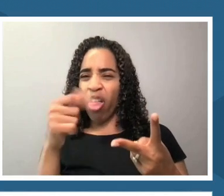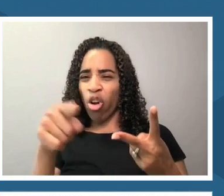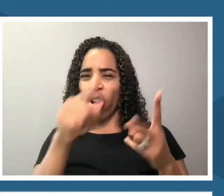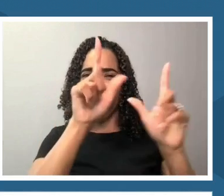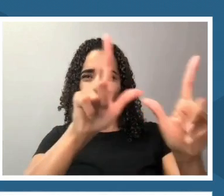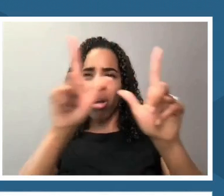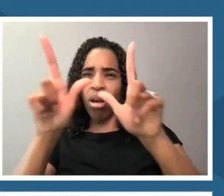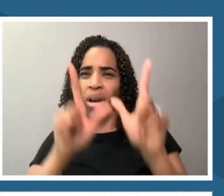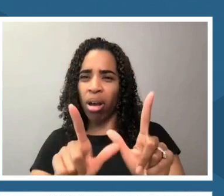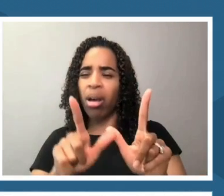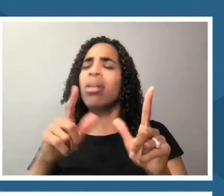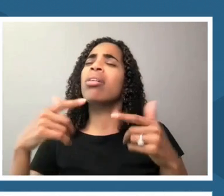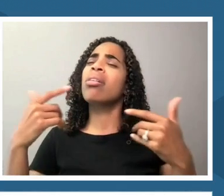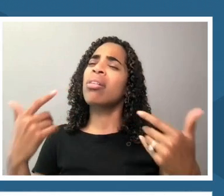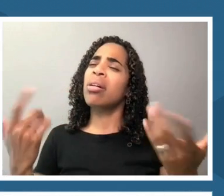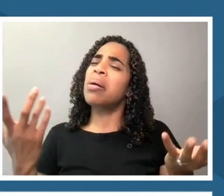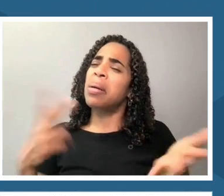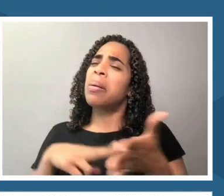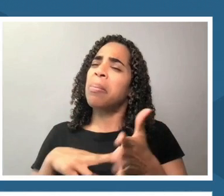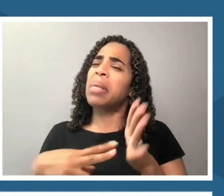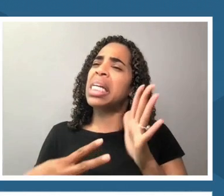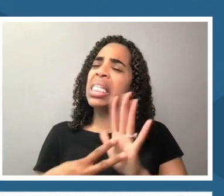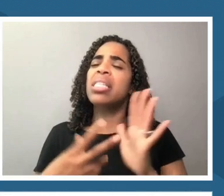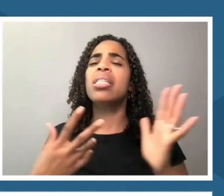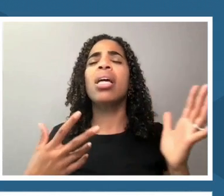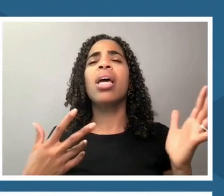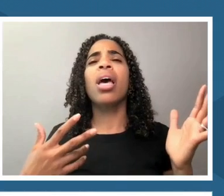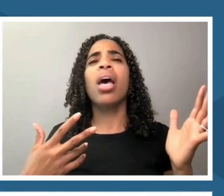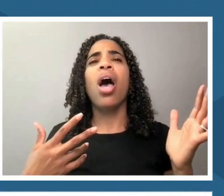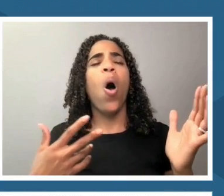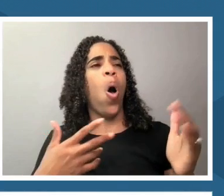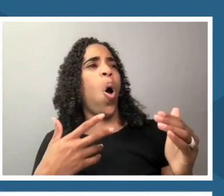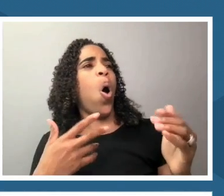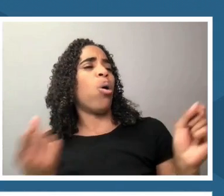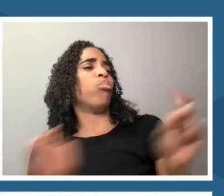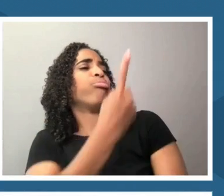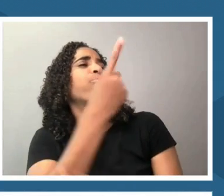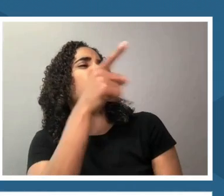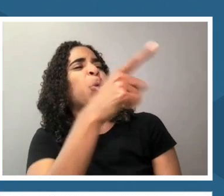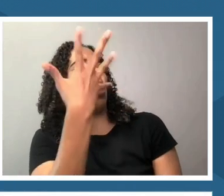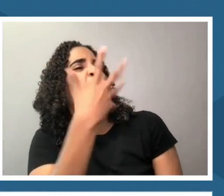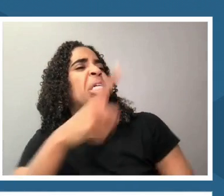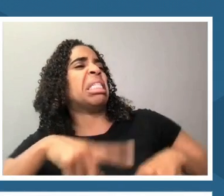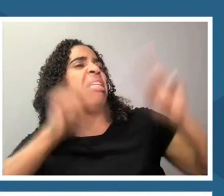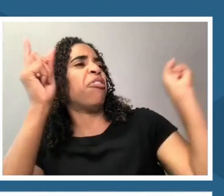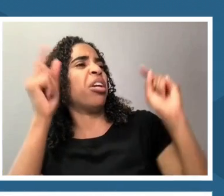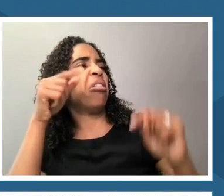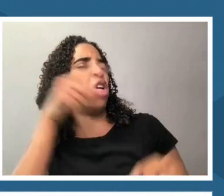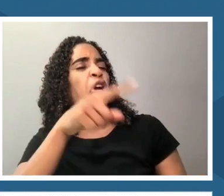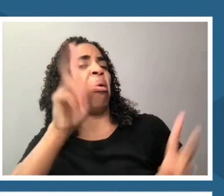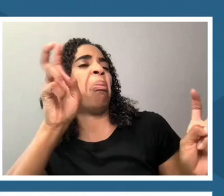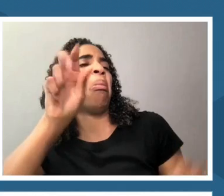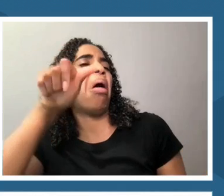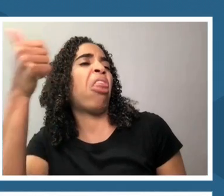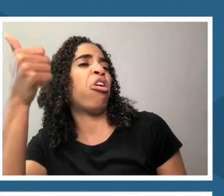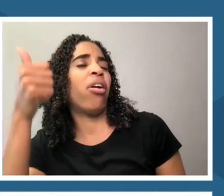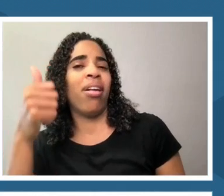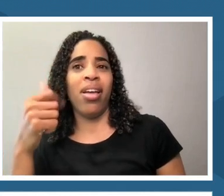objectification that exotification of that perpetual other um which we know